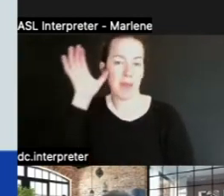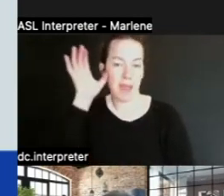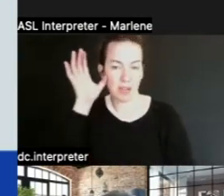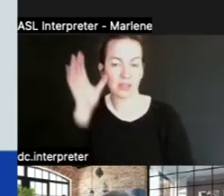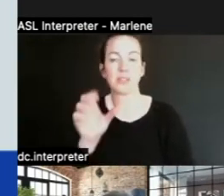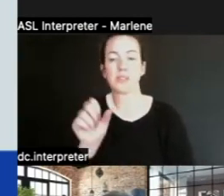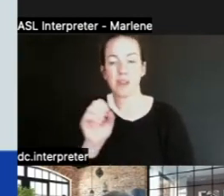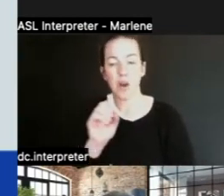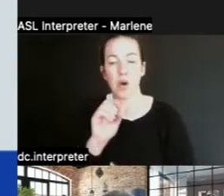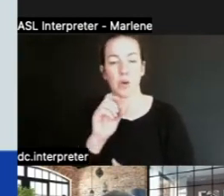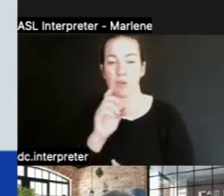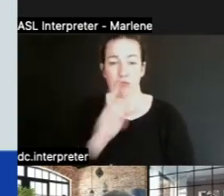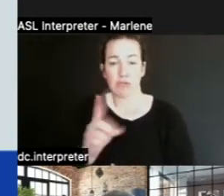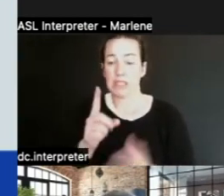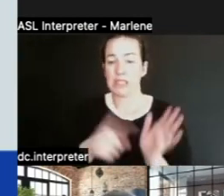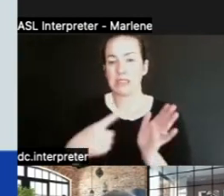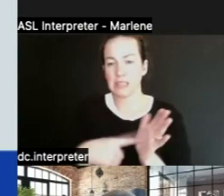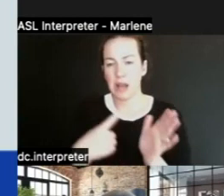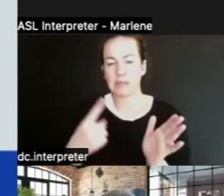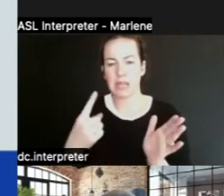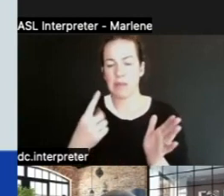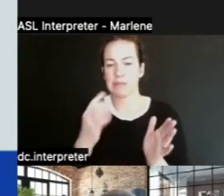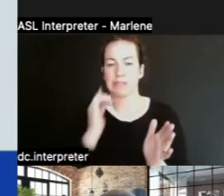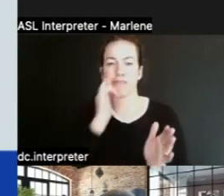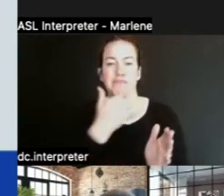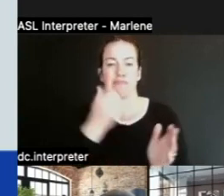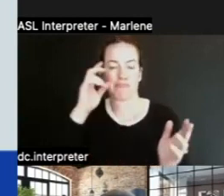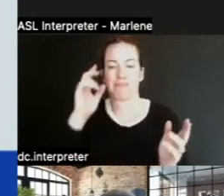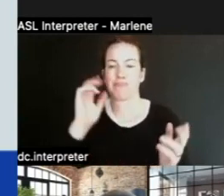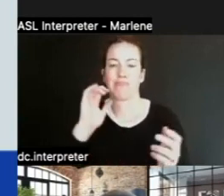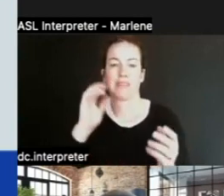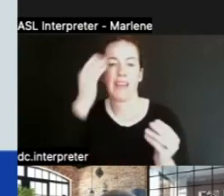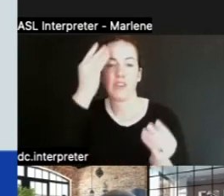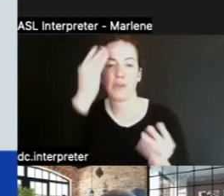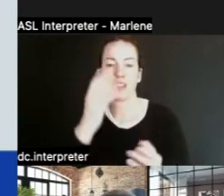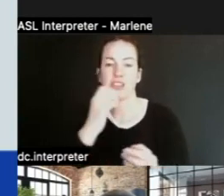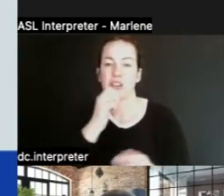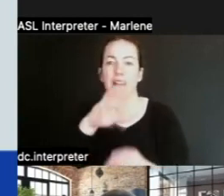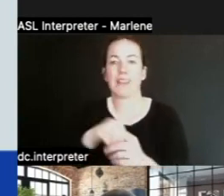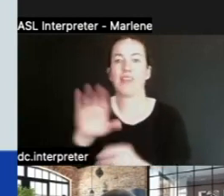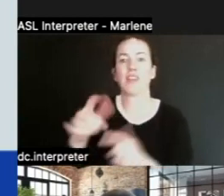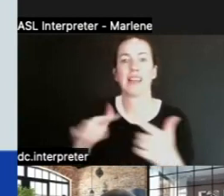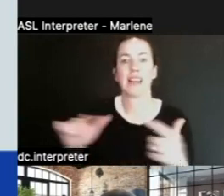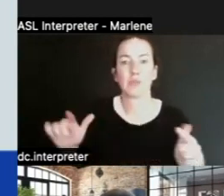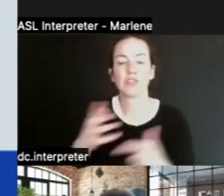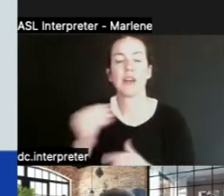Oftentimes, it was misinformation or information not in their home language and with more than 200